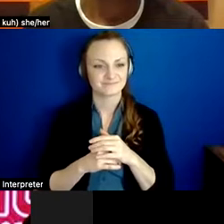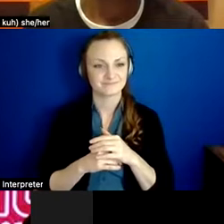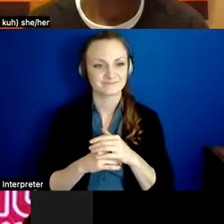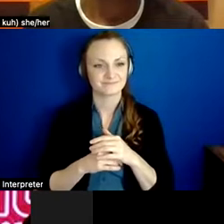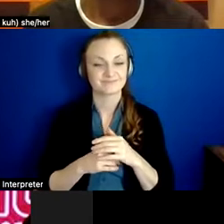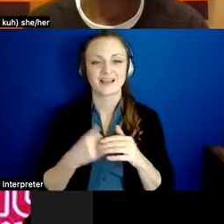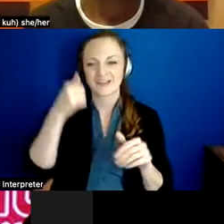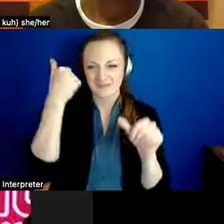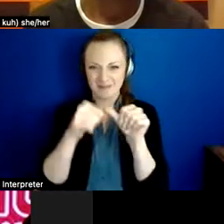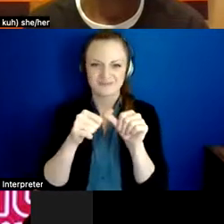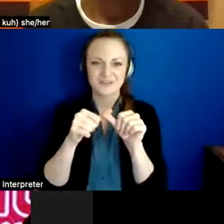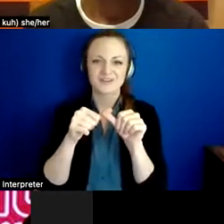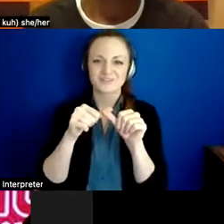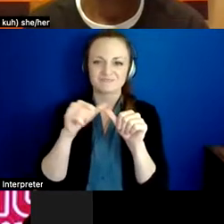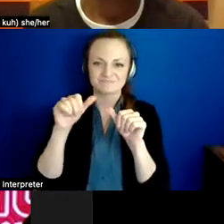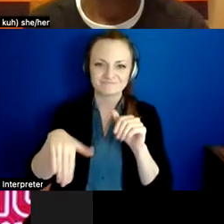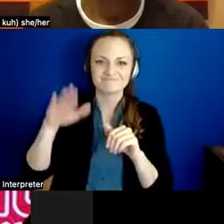at? 20:05:34 When St. sat there was his house,